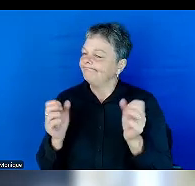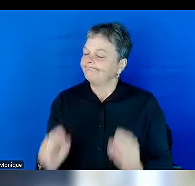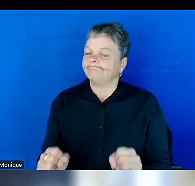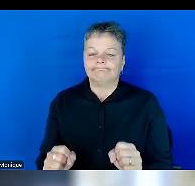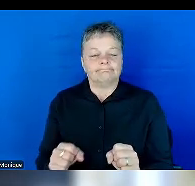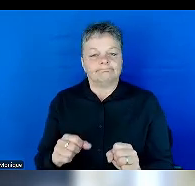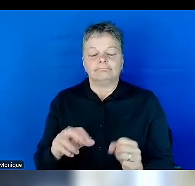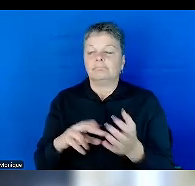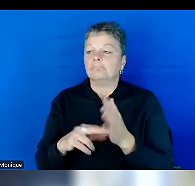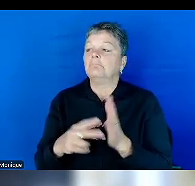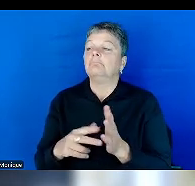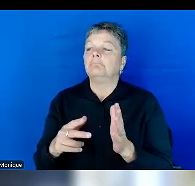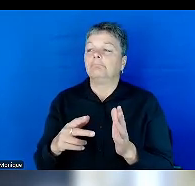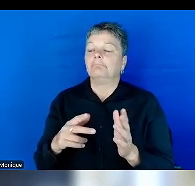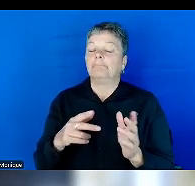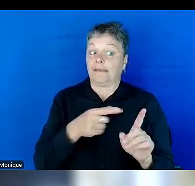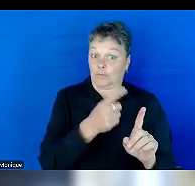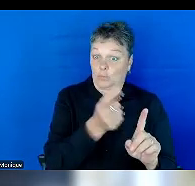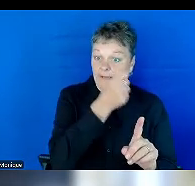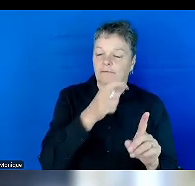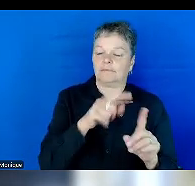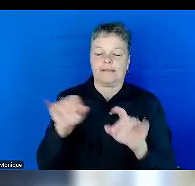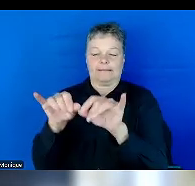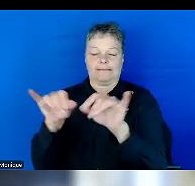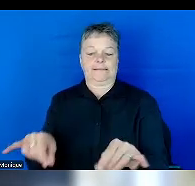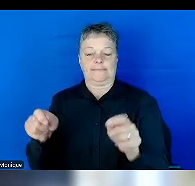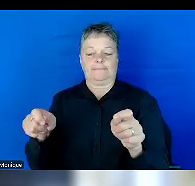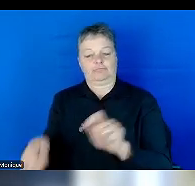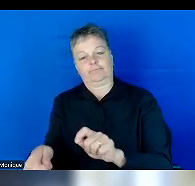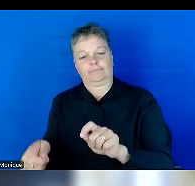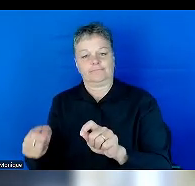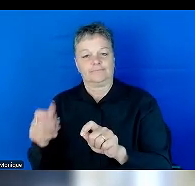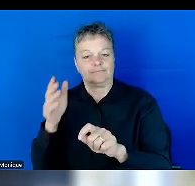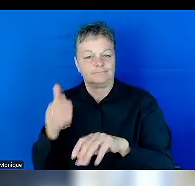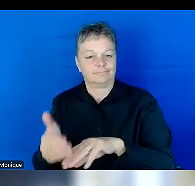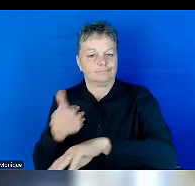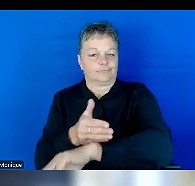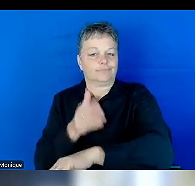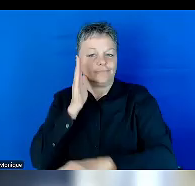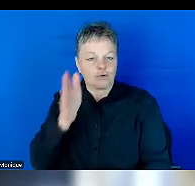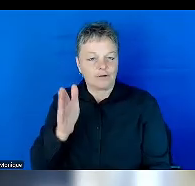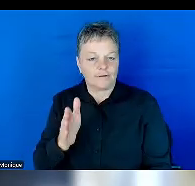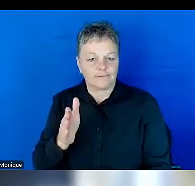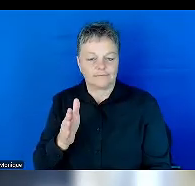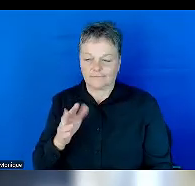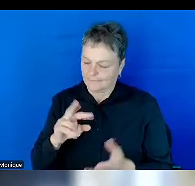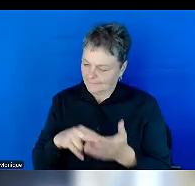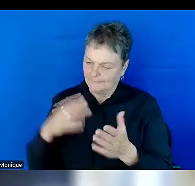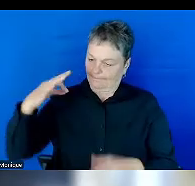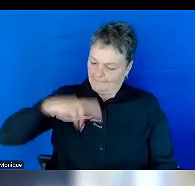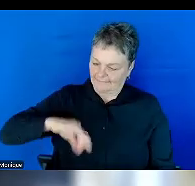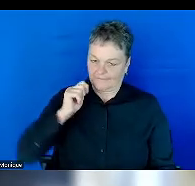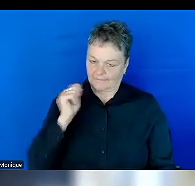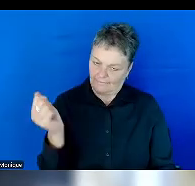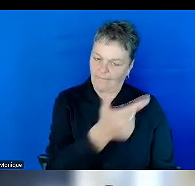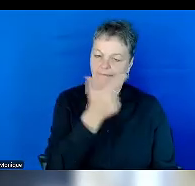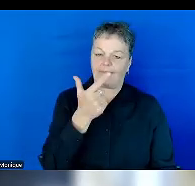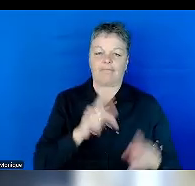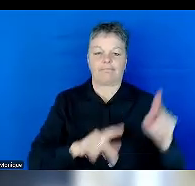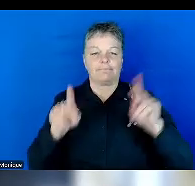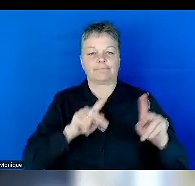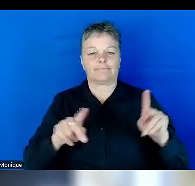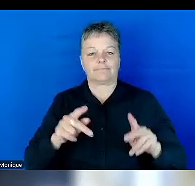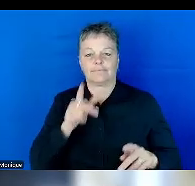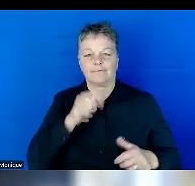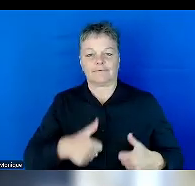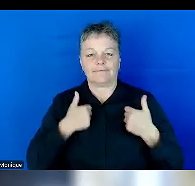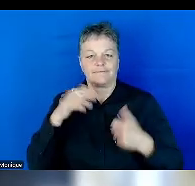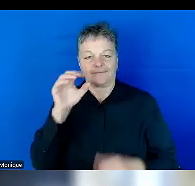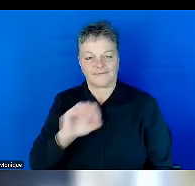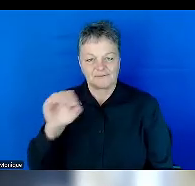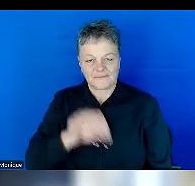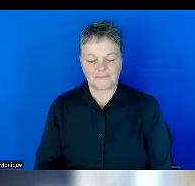way for persons with disabilities in Ontario. Um and we also look at of course artist resources